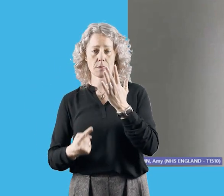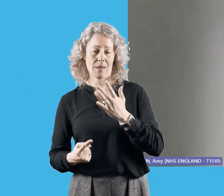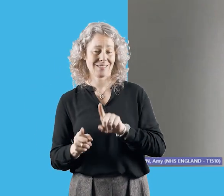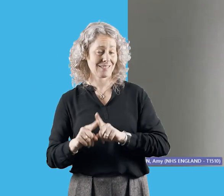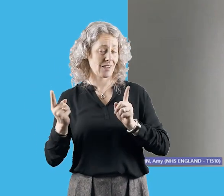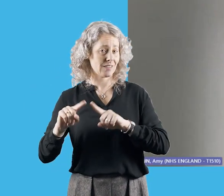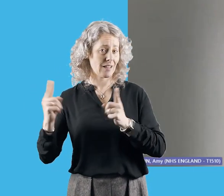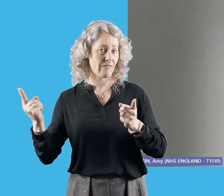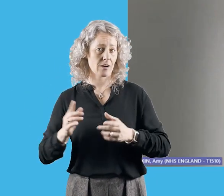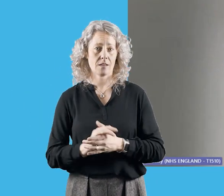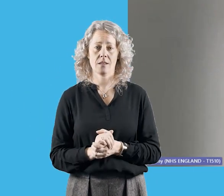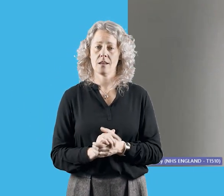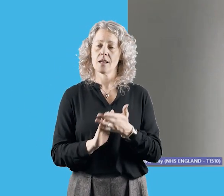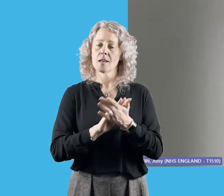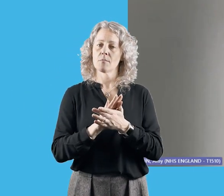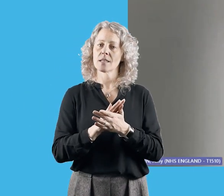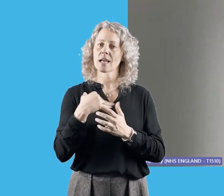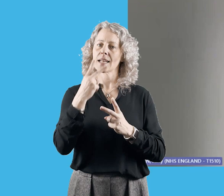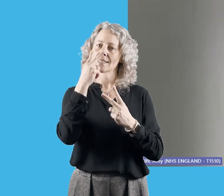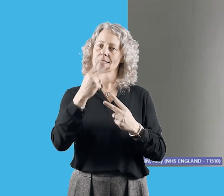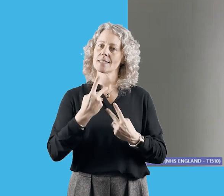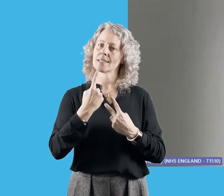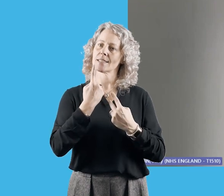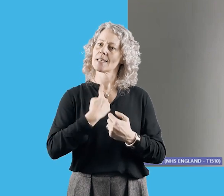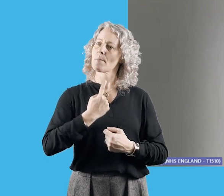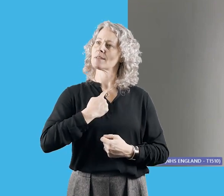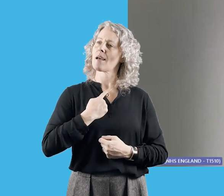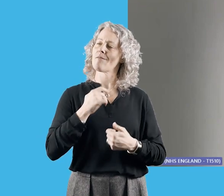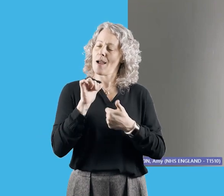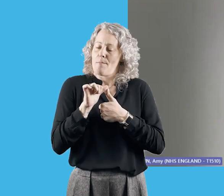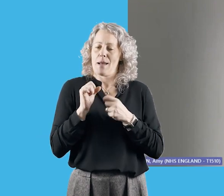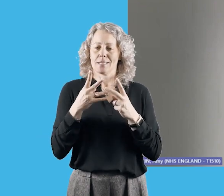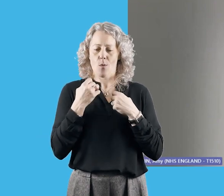disabilities like and it allowed me to see myself a much in a